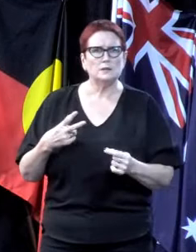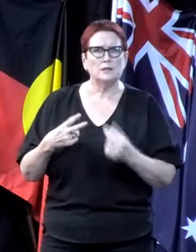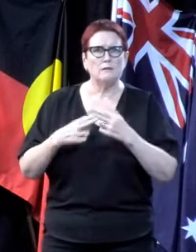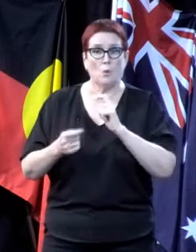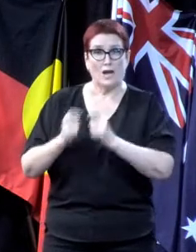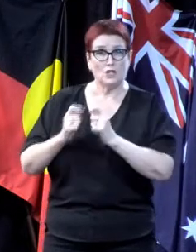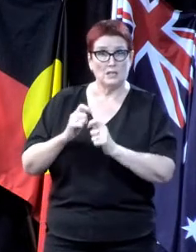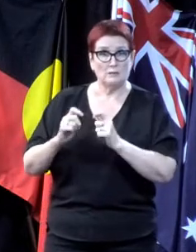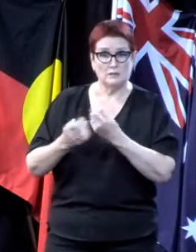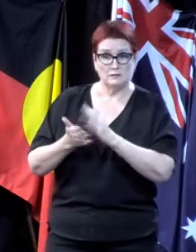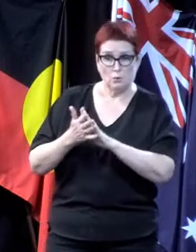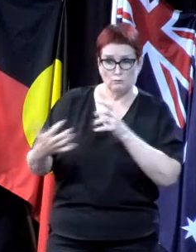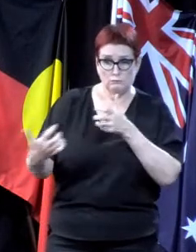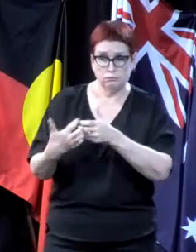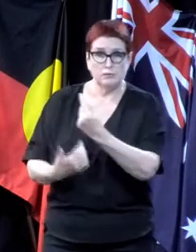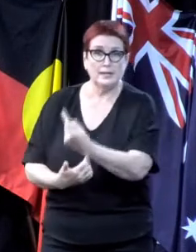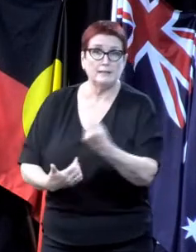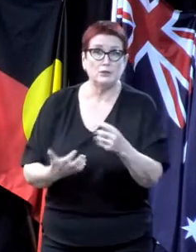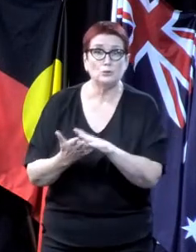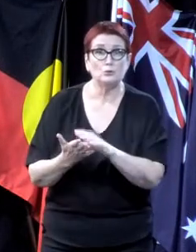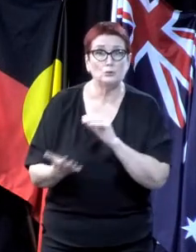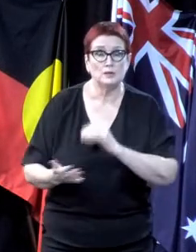which links to what we spoke about in relation to the NCCD.